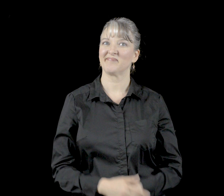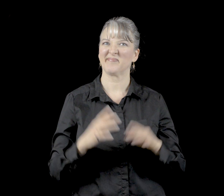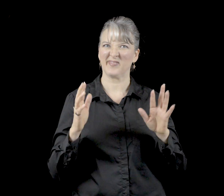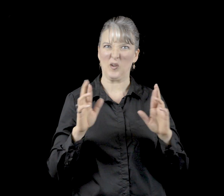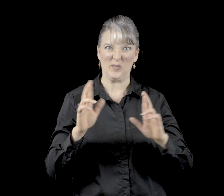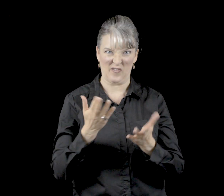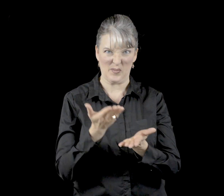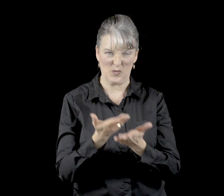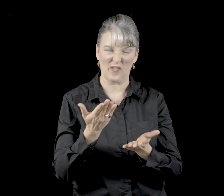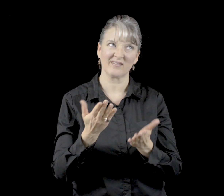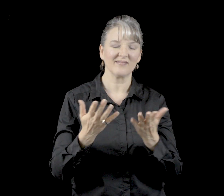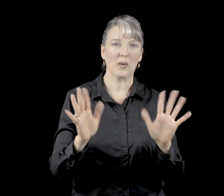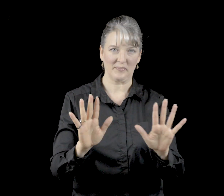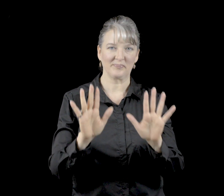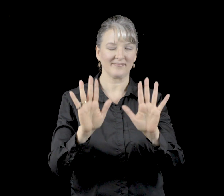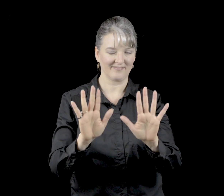Prime for evidence?